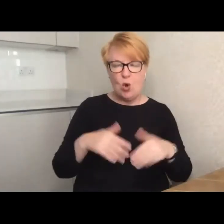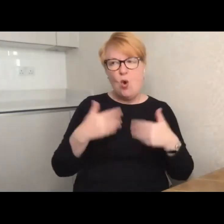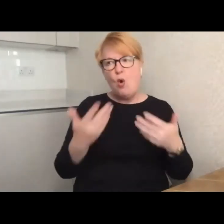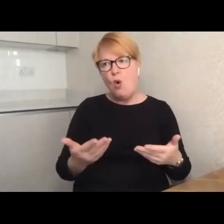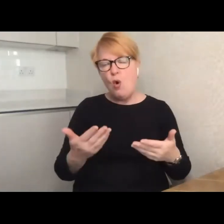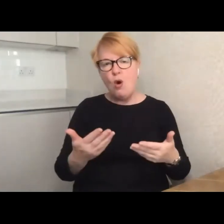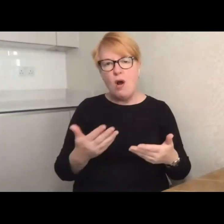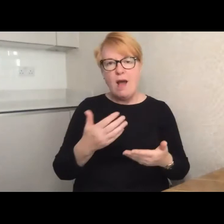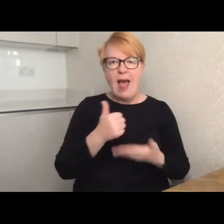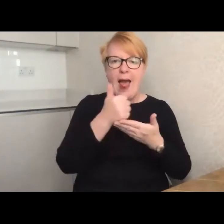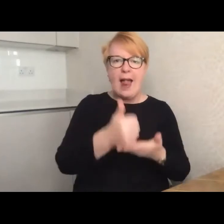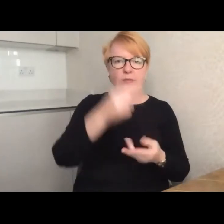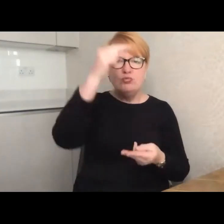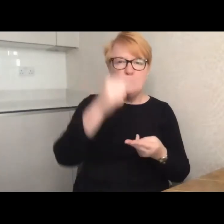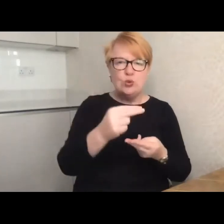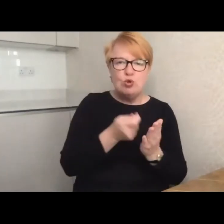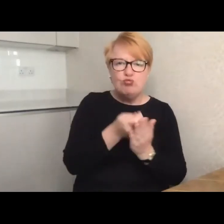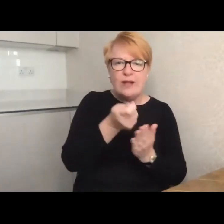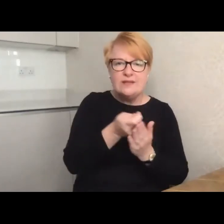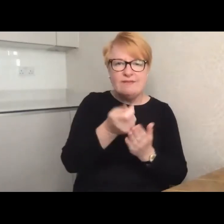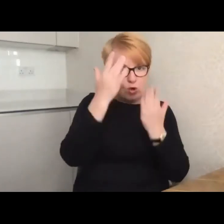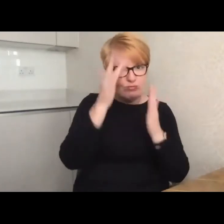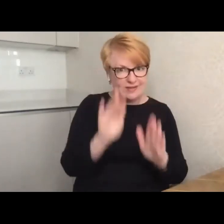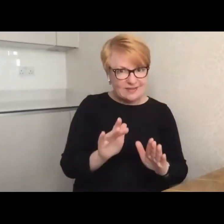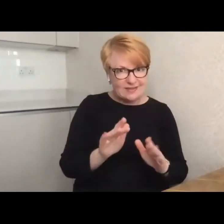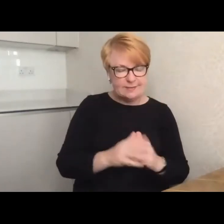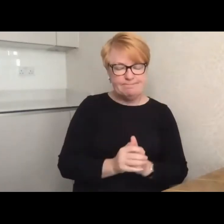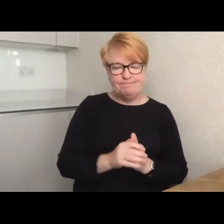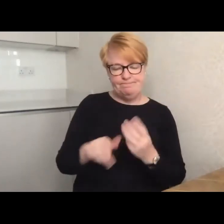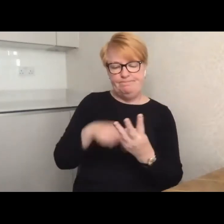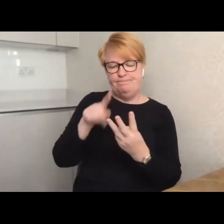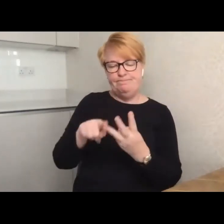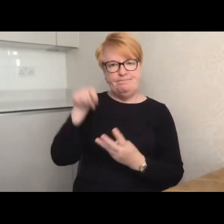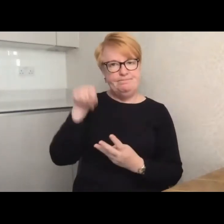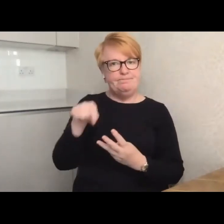And then finally, projects that institute structural change on a large scale,